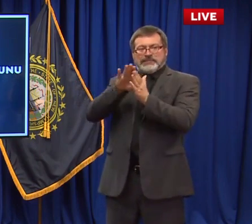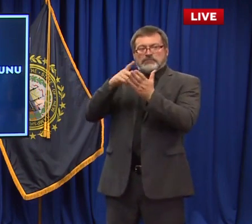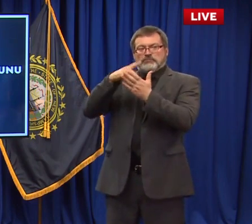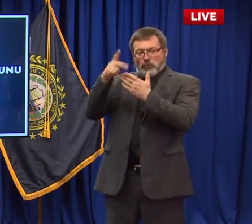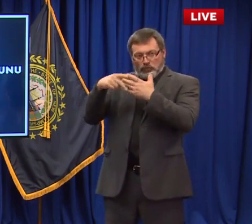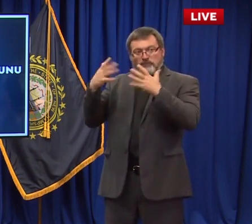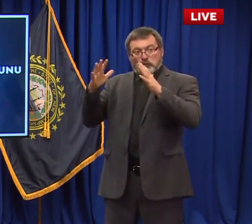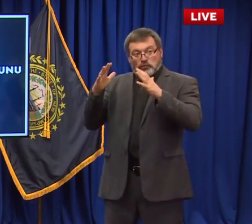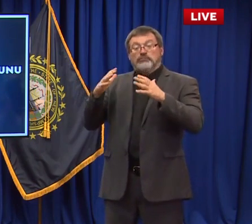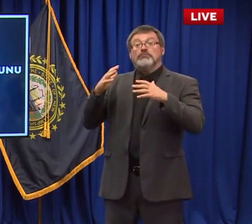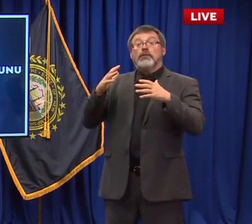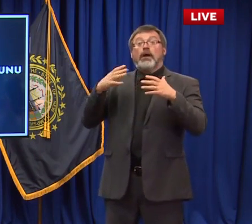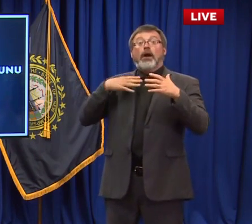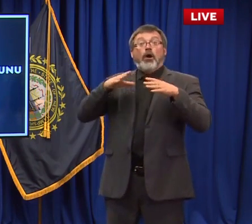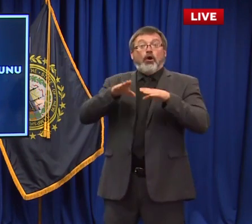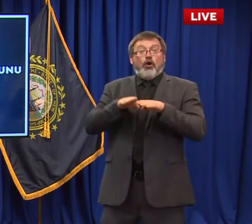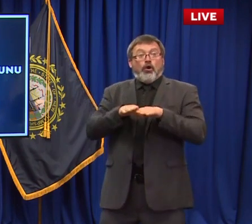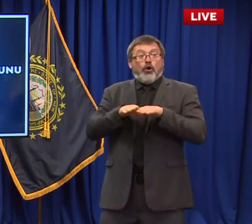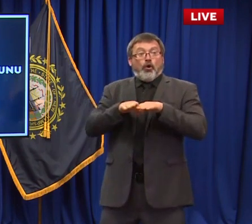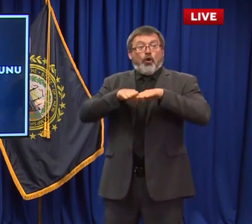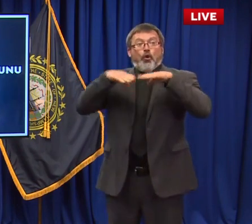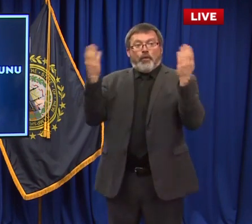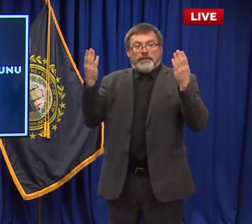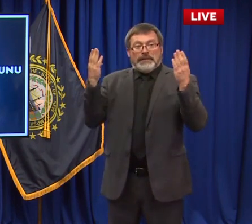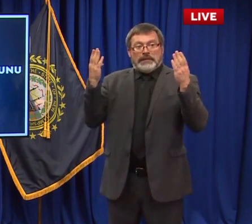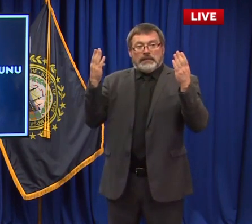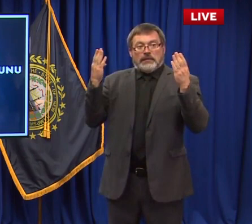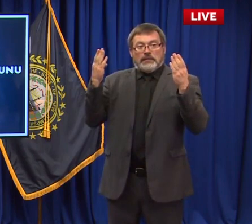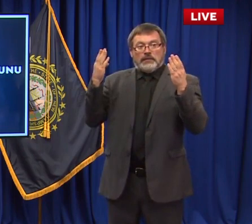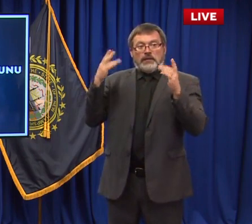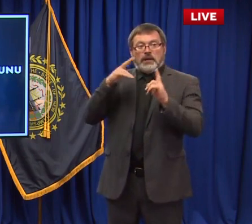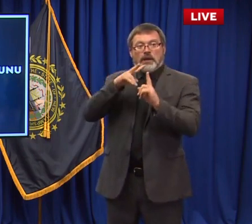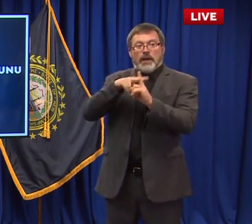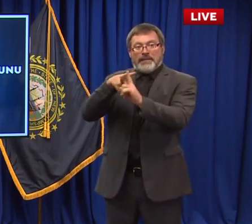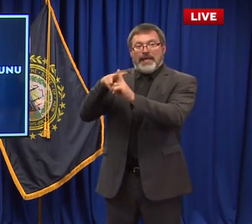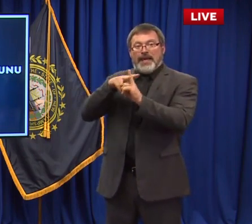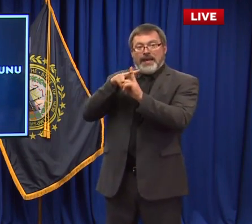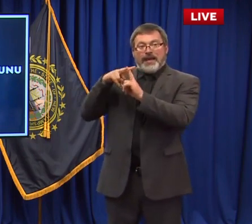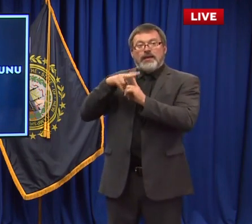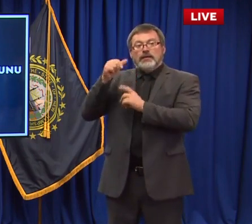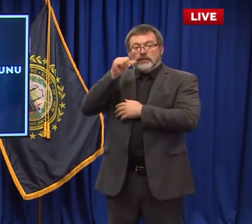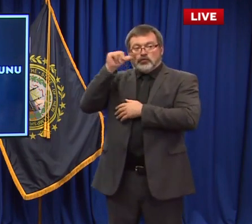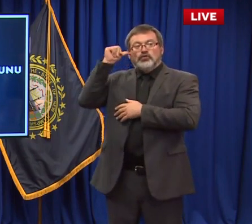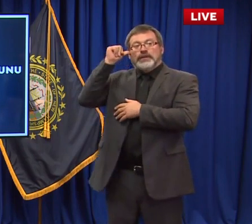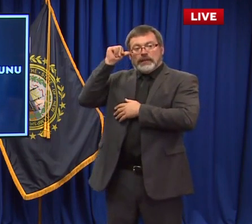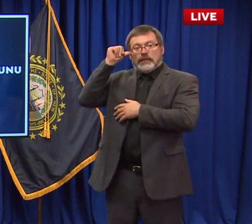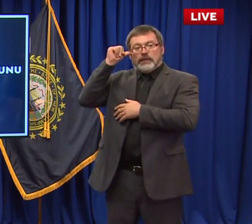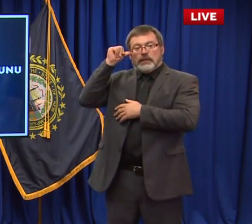WE WANT TO BE ABLE TO PROVIDE THAT, SO THAT APPLICATION PROCESS DID BEGIN AS OF YESTERDAY.